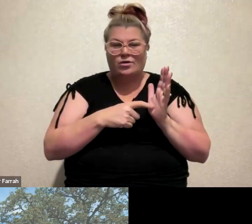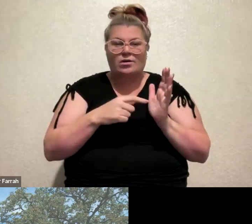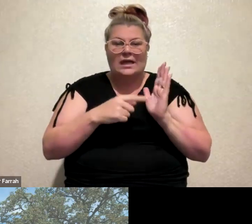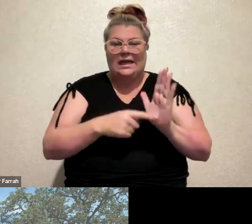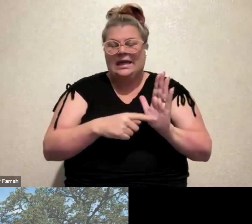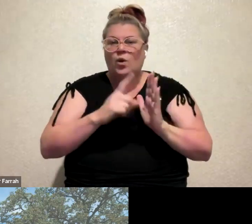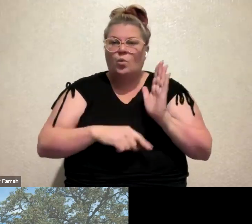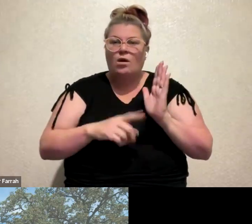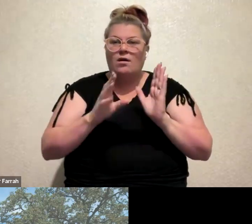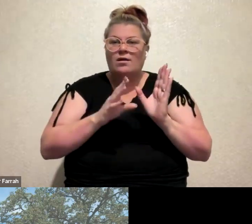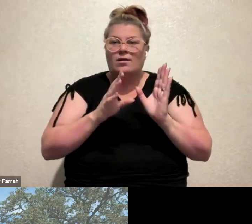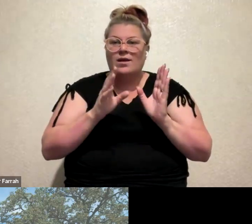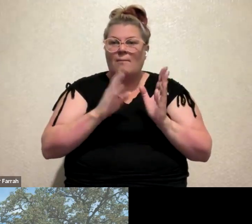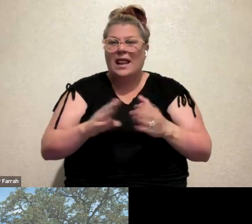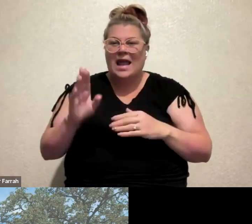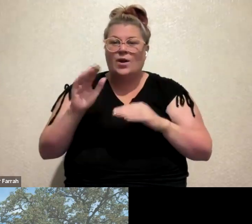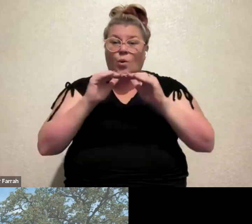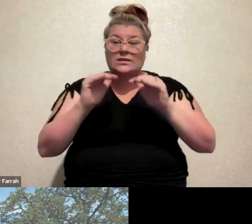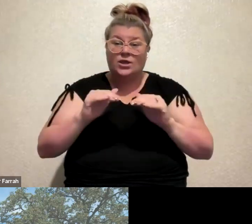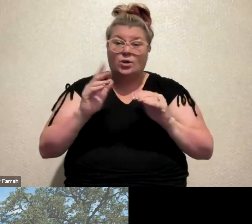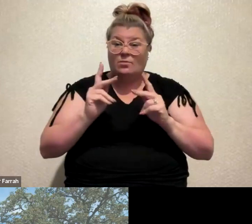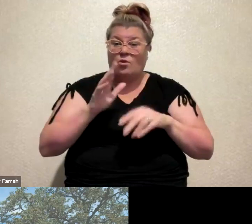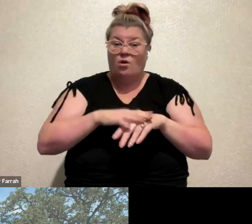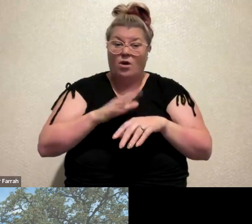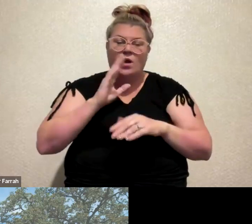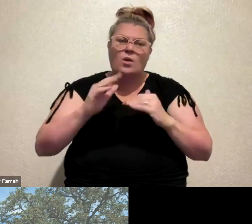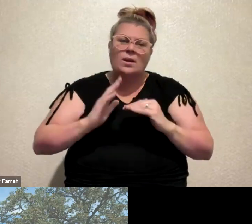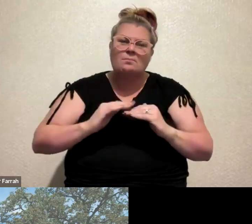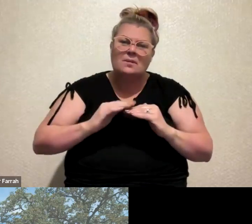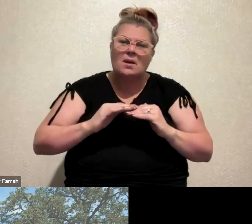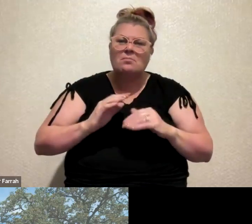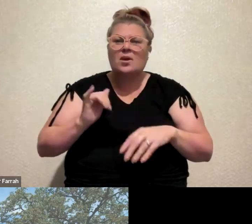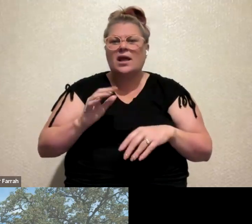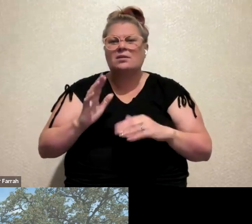someone's on. We know that the minimum plans are, for example, from Comcast 50 Meg. Let's